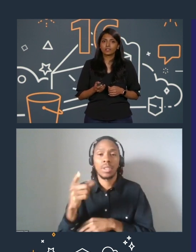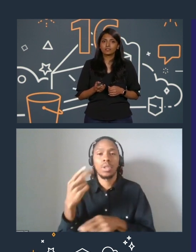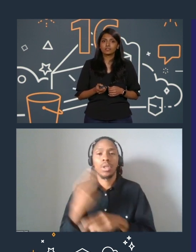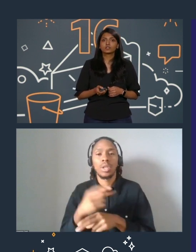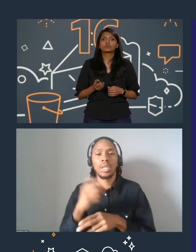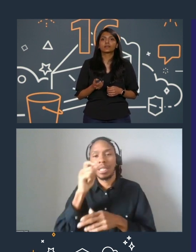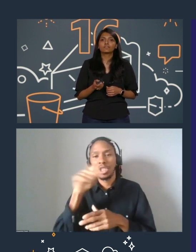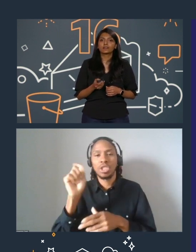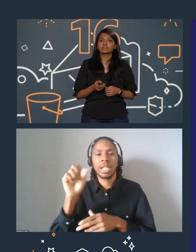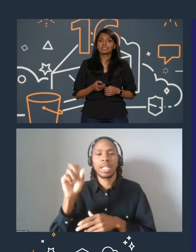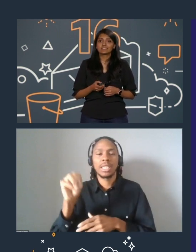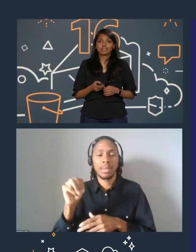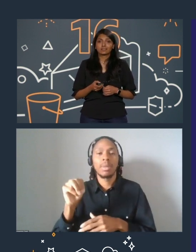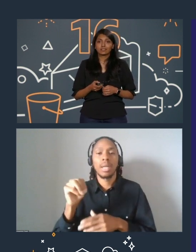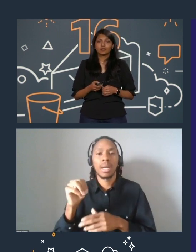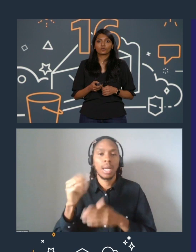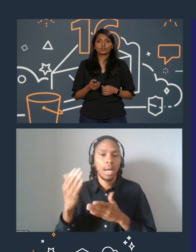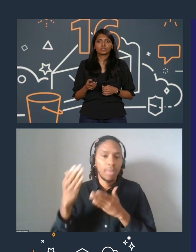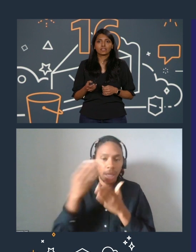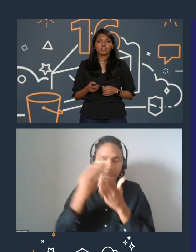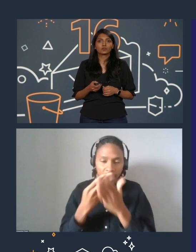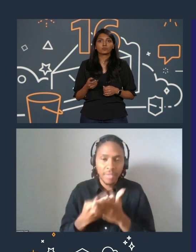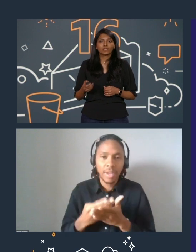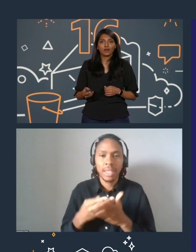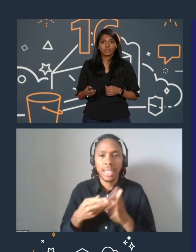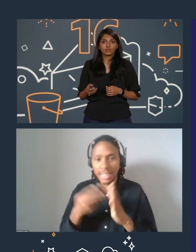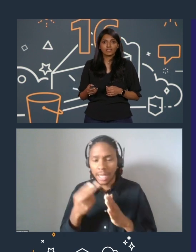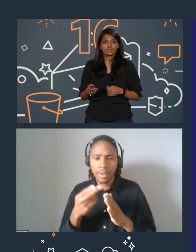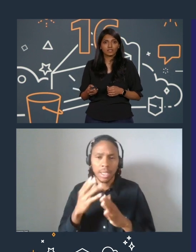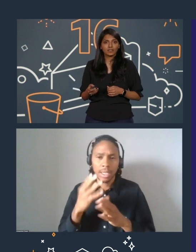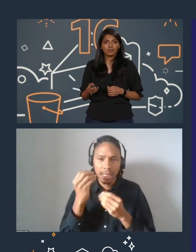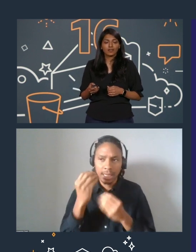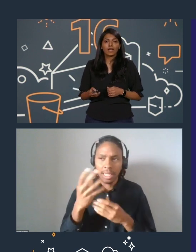to verify the integrity of your data you bring onto S3.